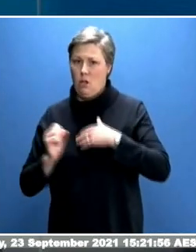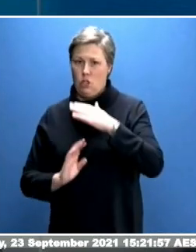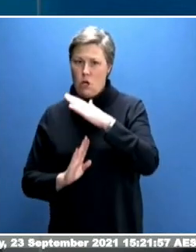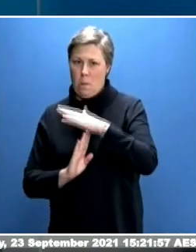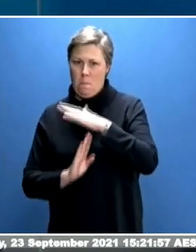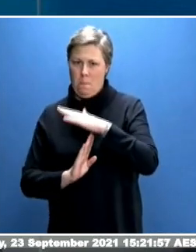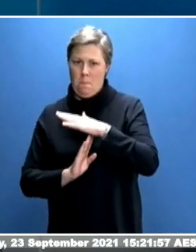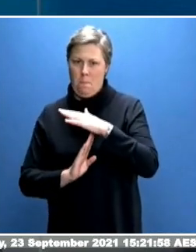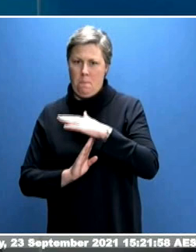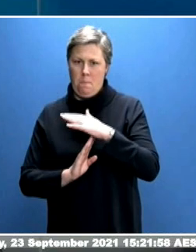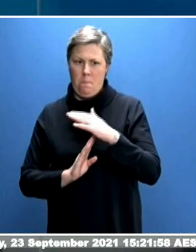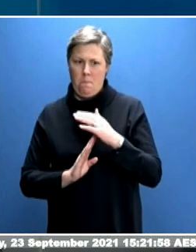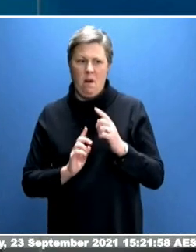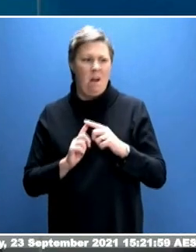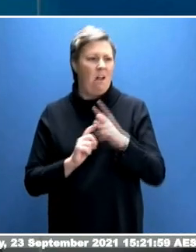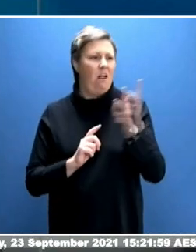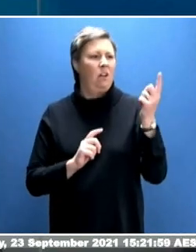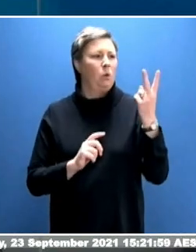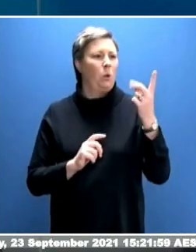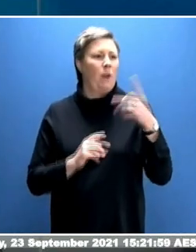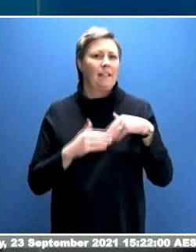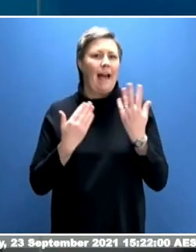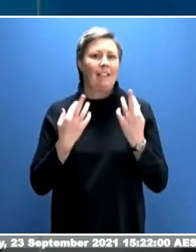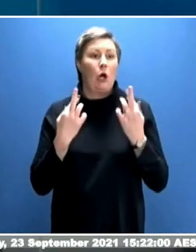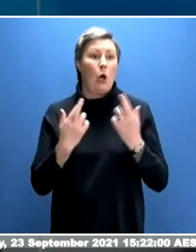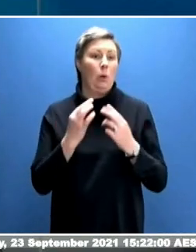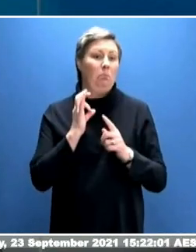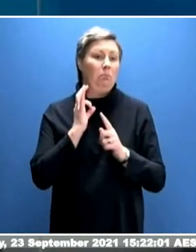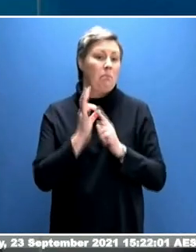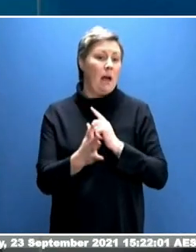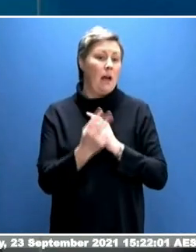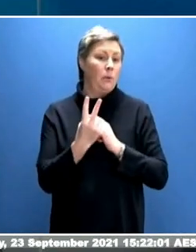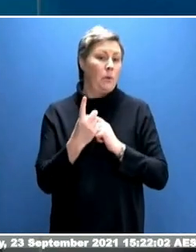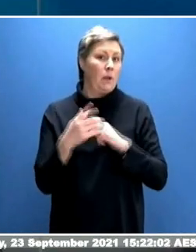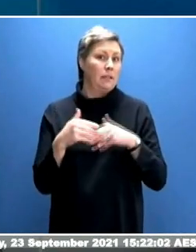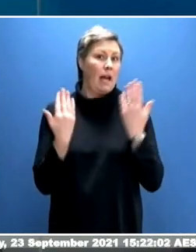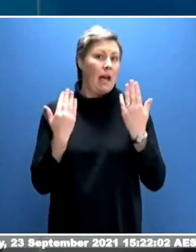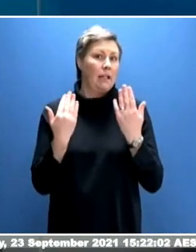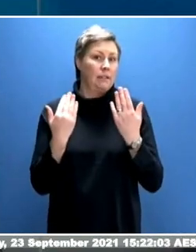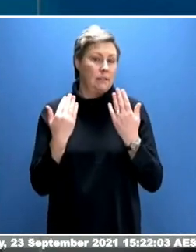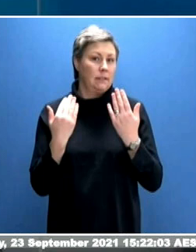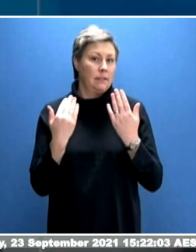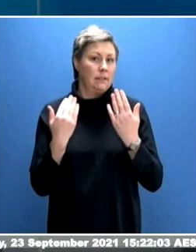there's 21 days and the hope is to, you know, bring young people in,